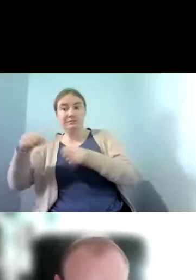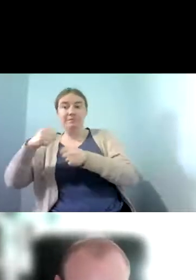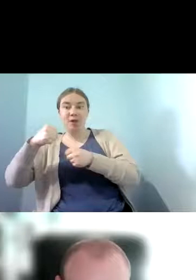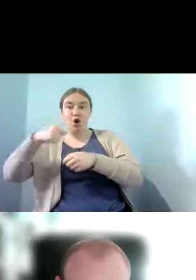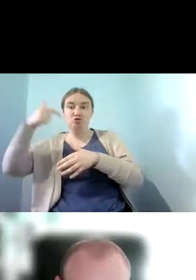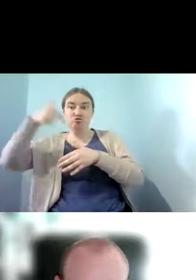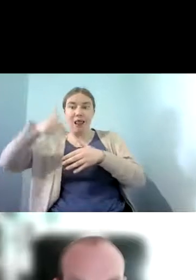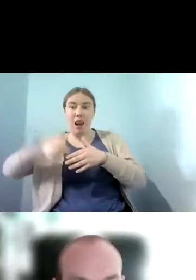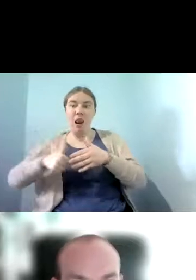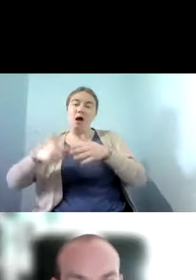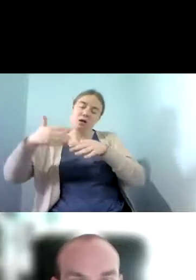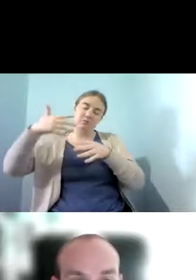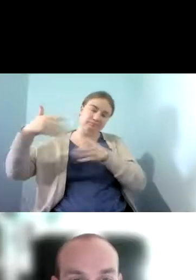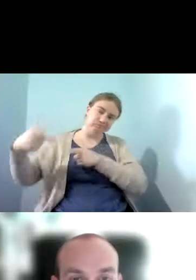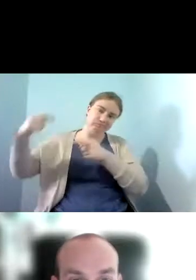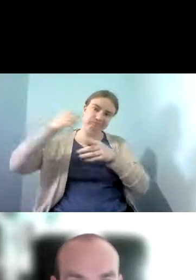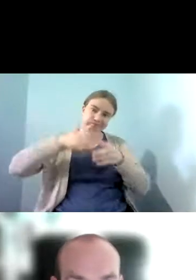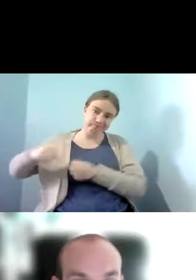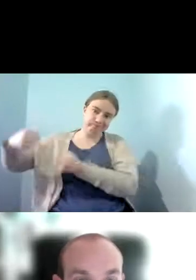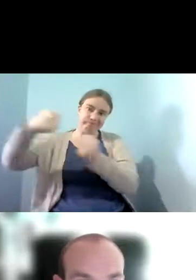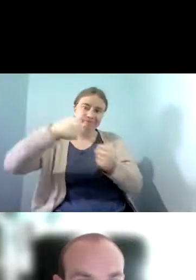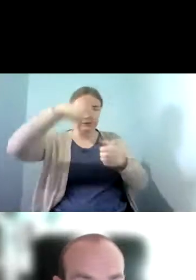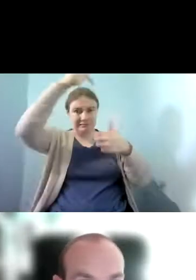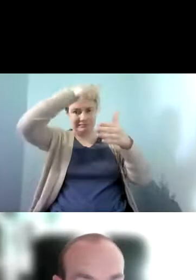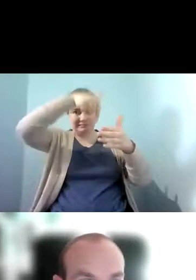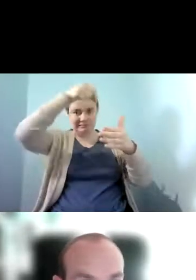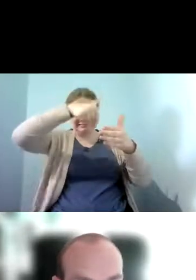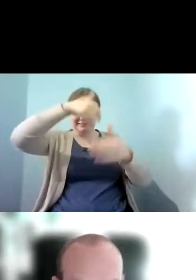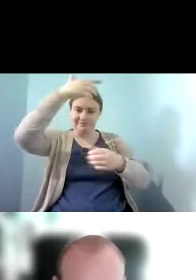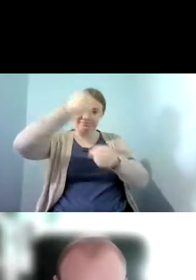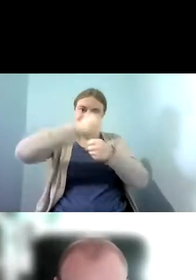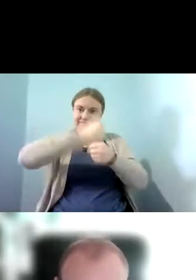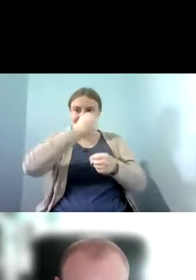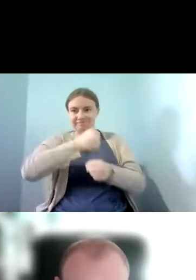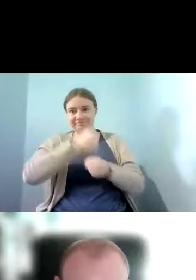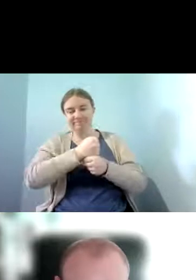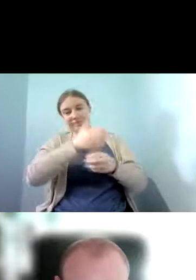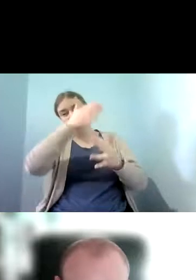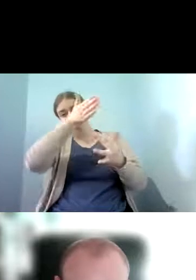itself to allow us to then drive these piles through uh through the through this structure